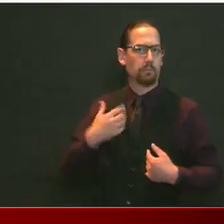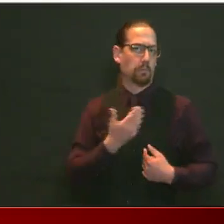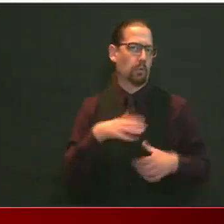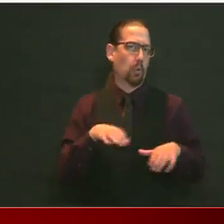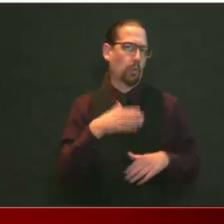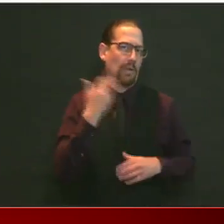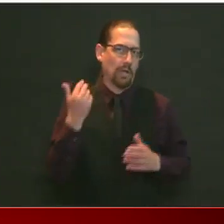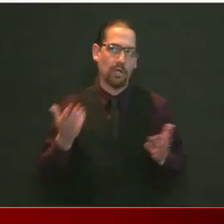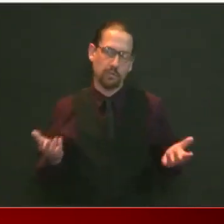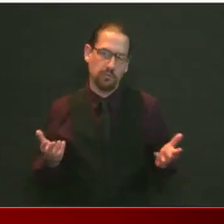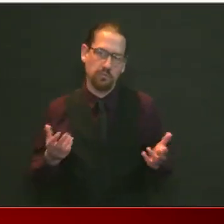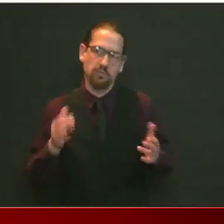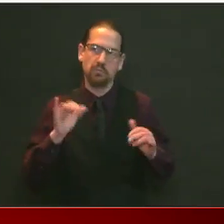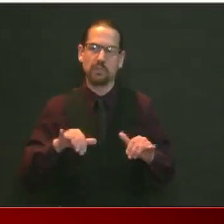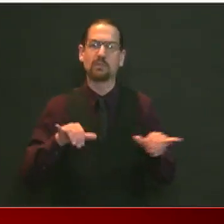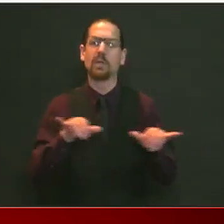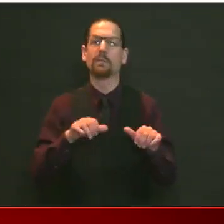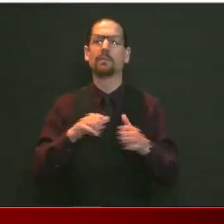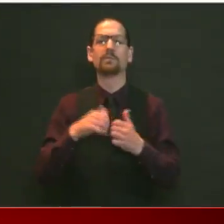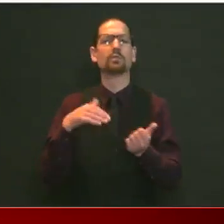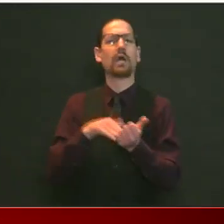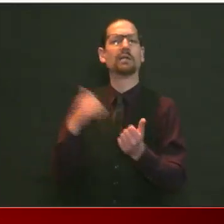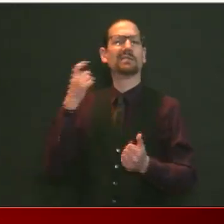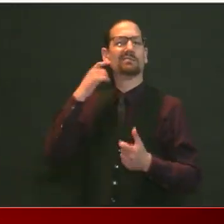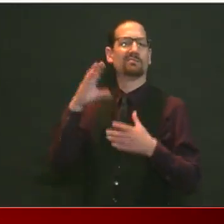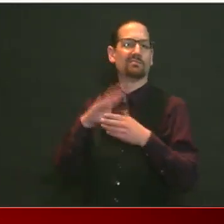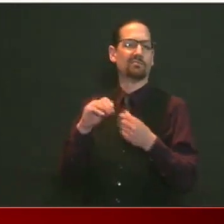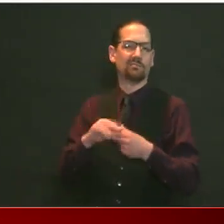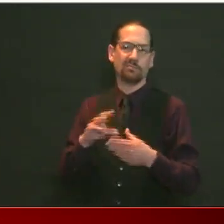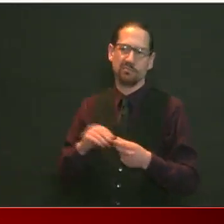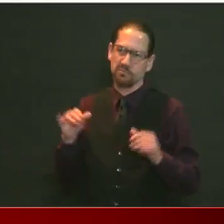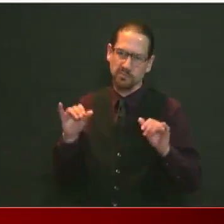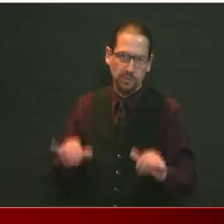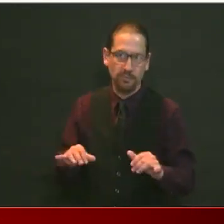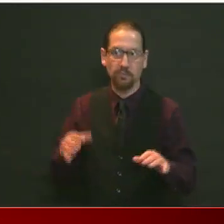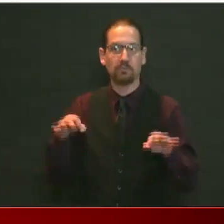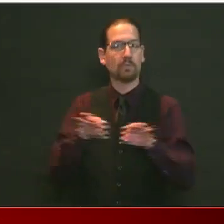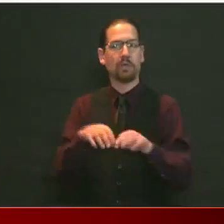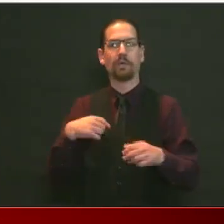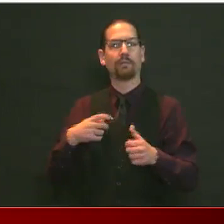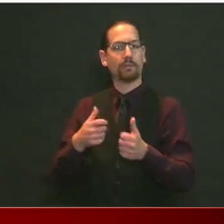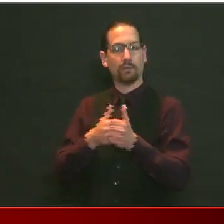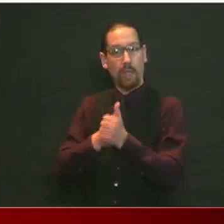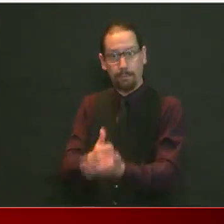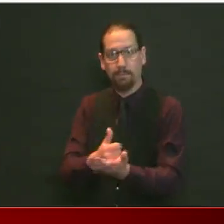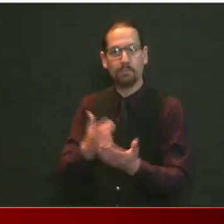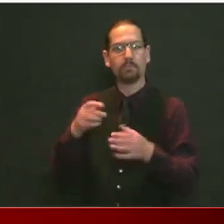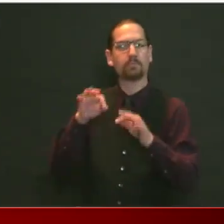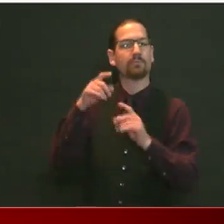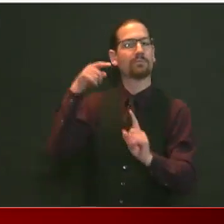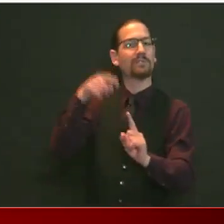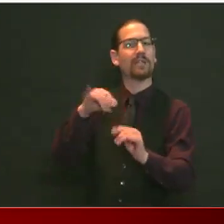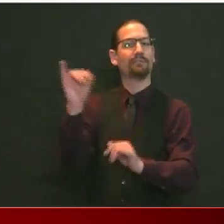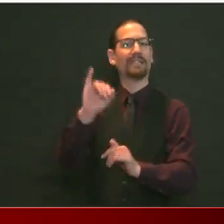RIGHT HERE BECAUSE WE'VE HAD A MUCH BETTER EXPERIENCE. SO I JUST -- IT'S LIKE THE